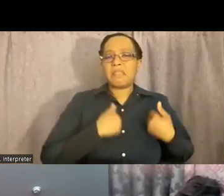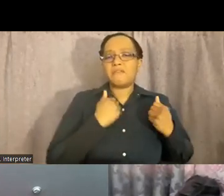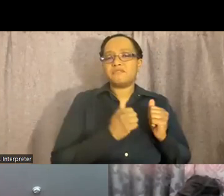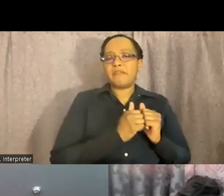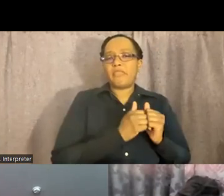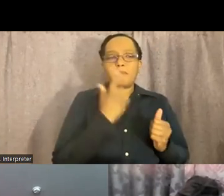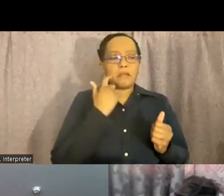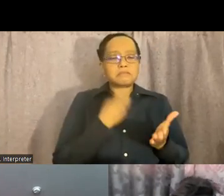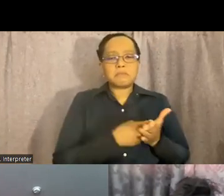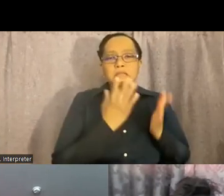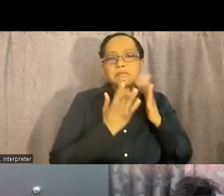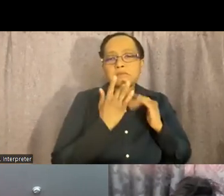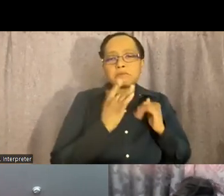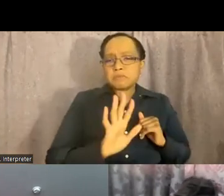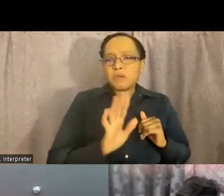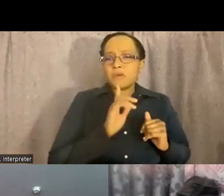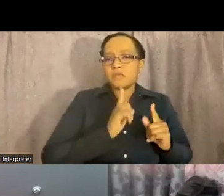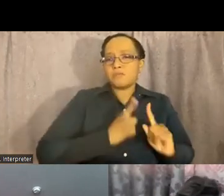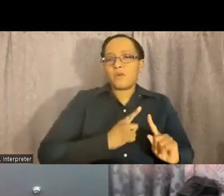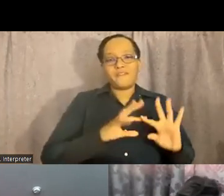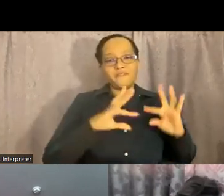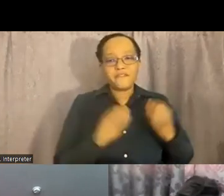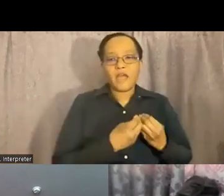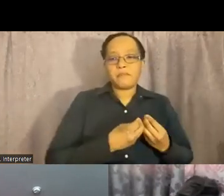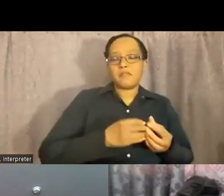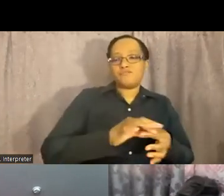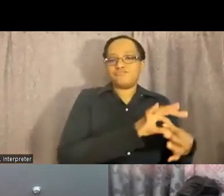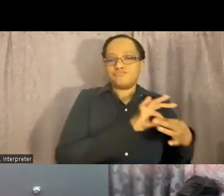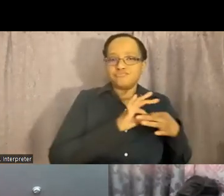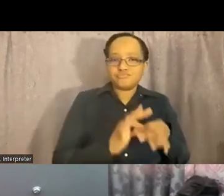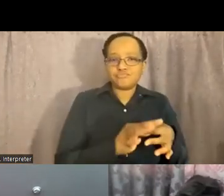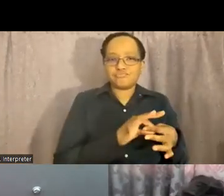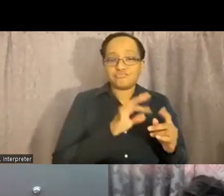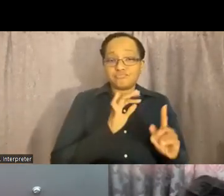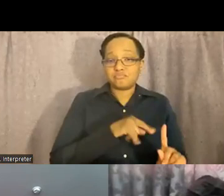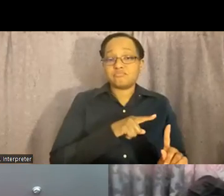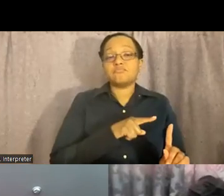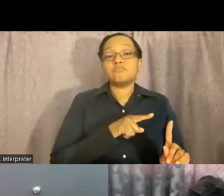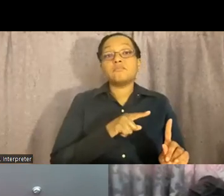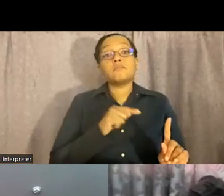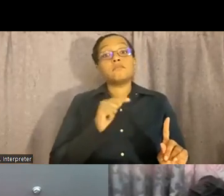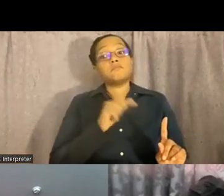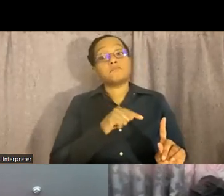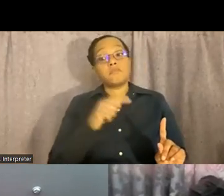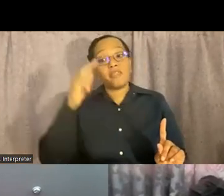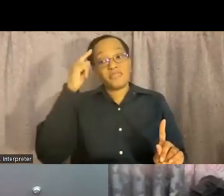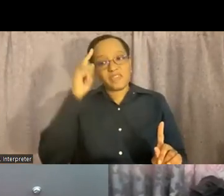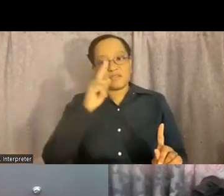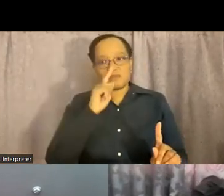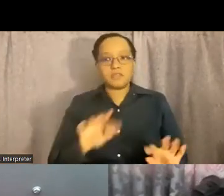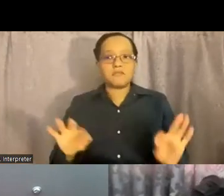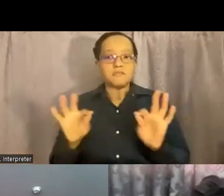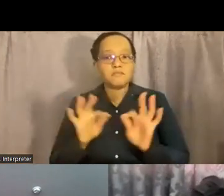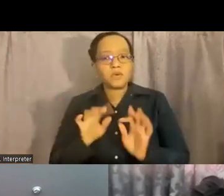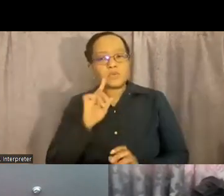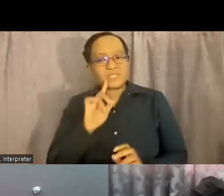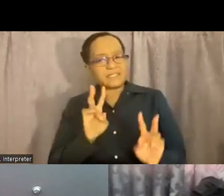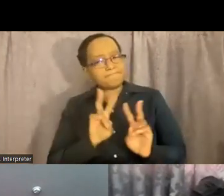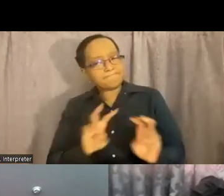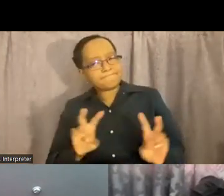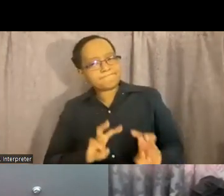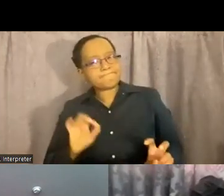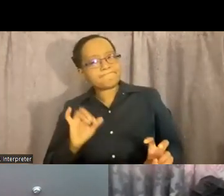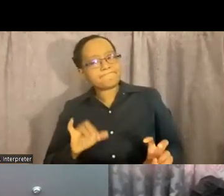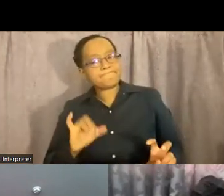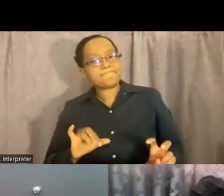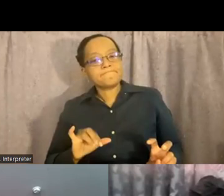being together with family . That is something I think is important to look at in terms of